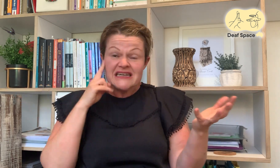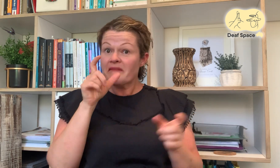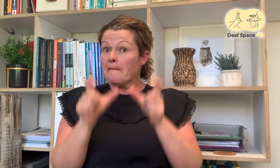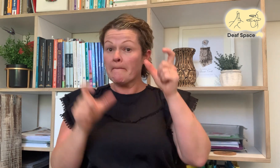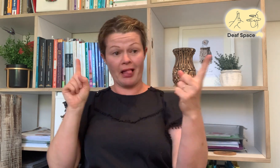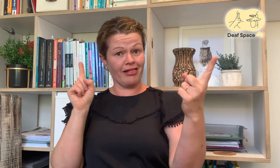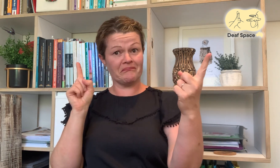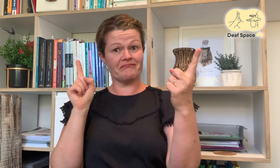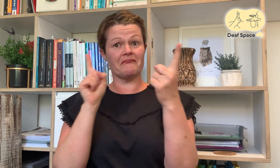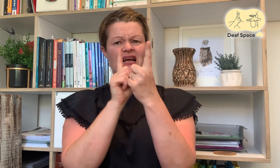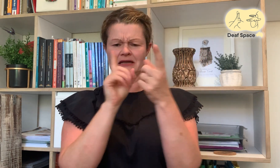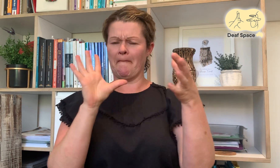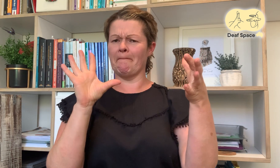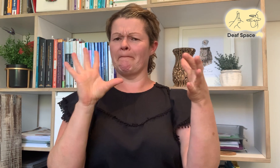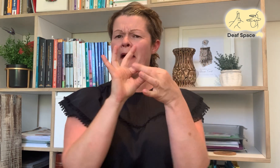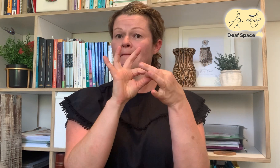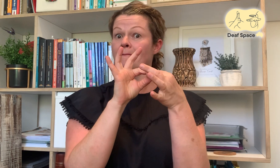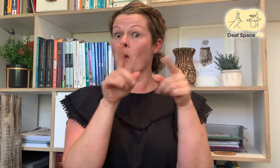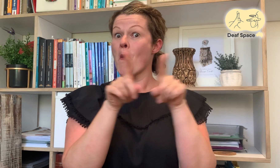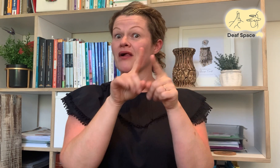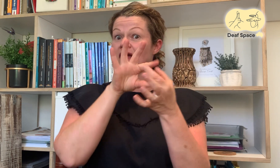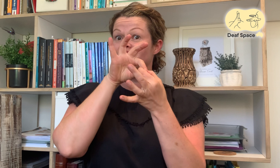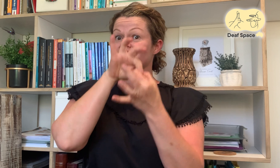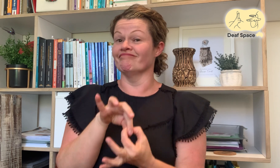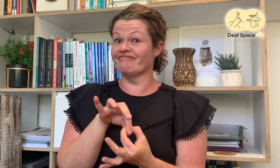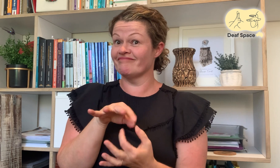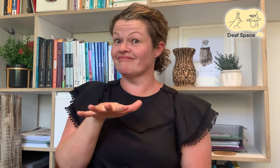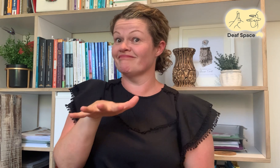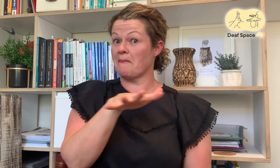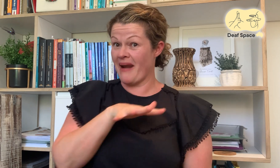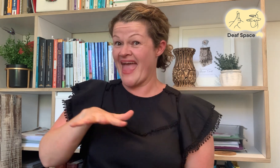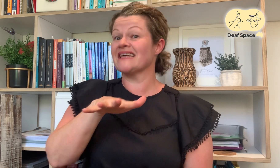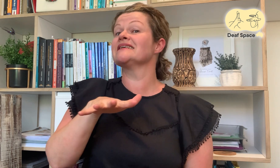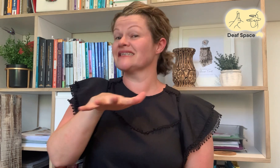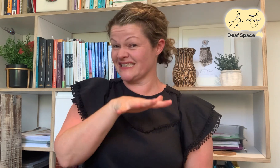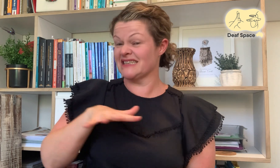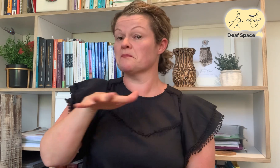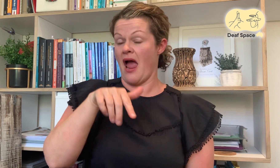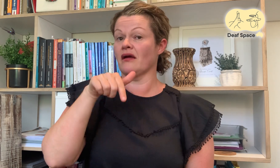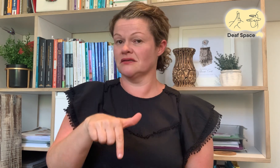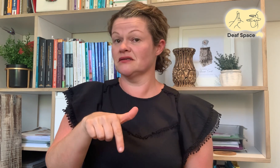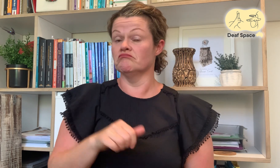It's a space where Deaf people come to meet and connect, the space where that happens.